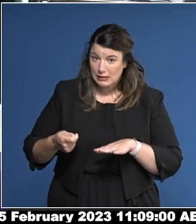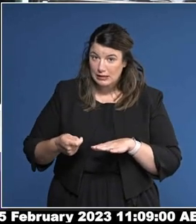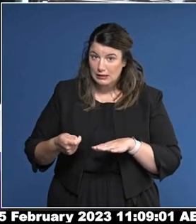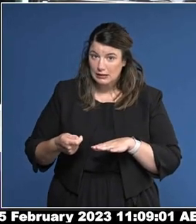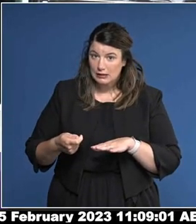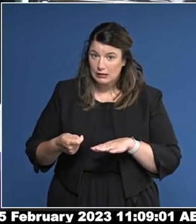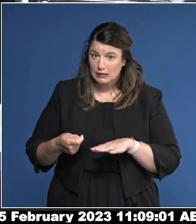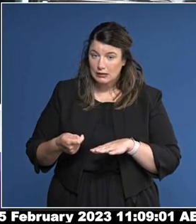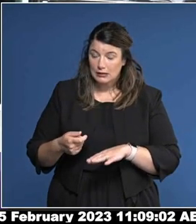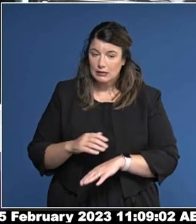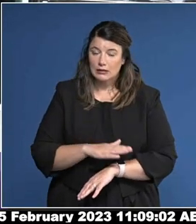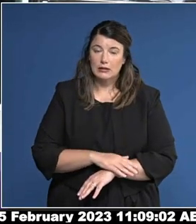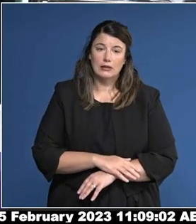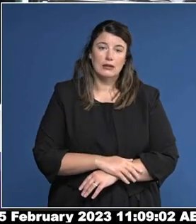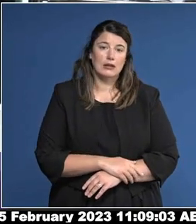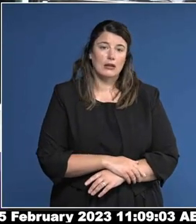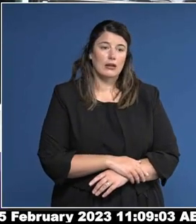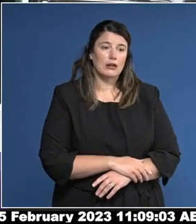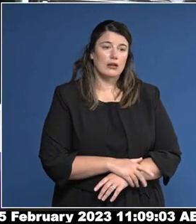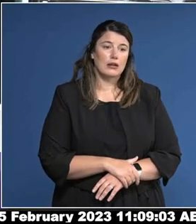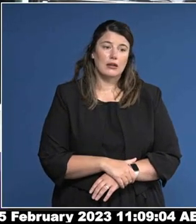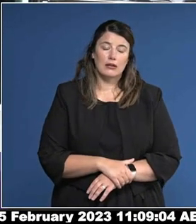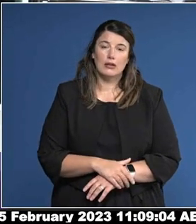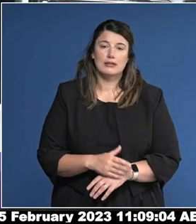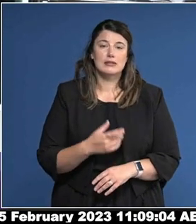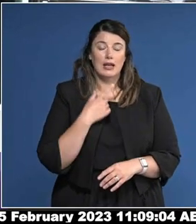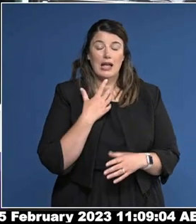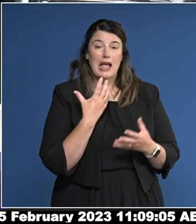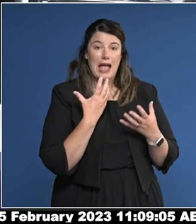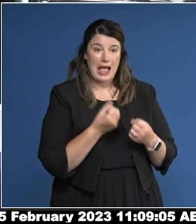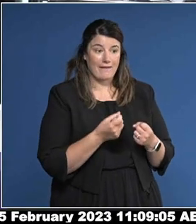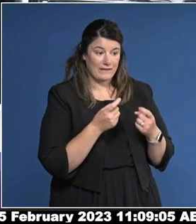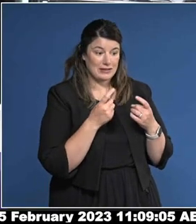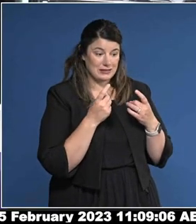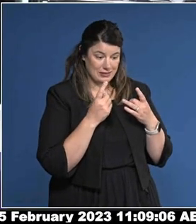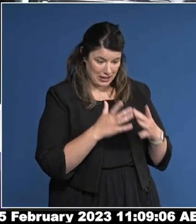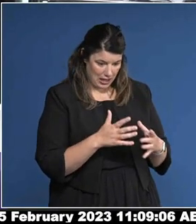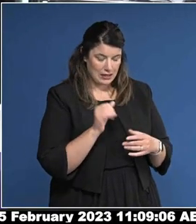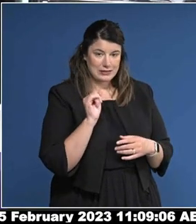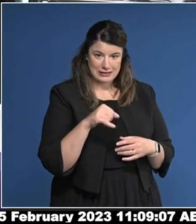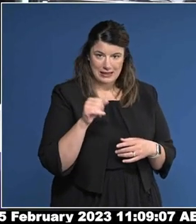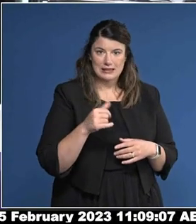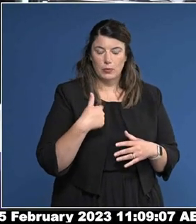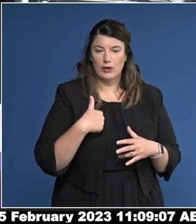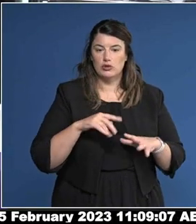They had - they had - they had started. We realised that we had to cease the red alert system.